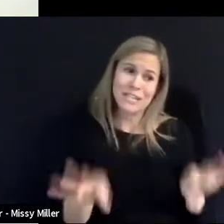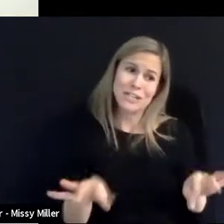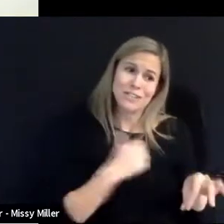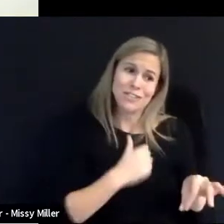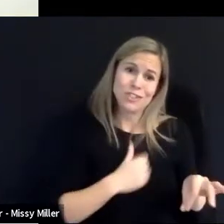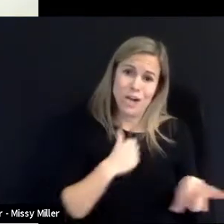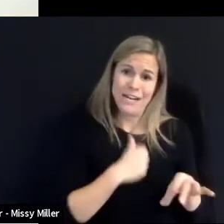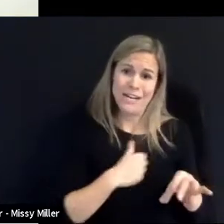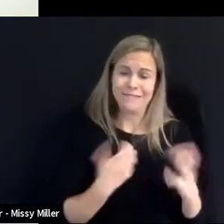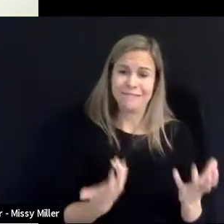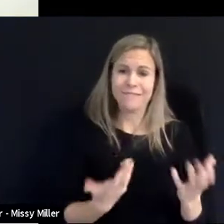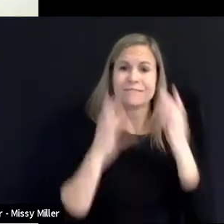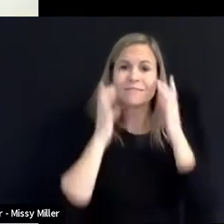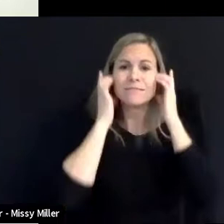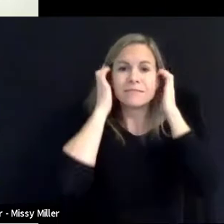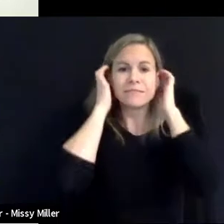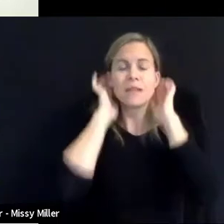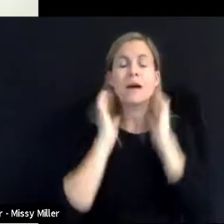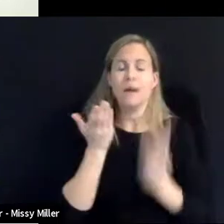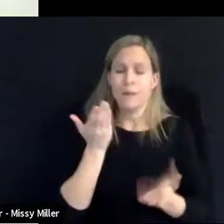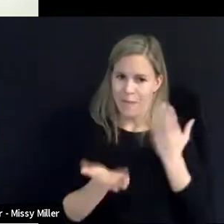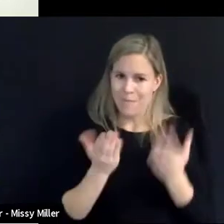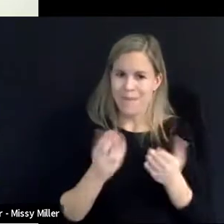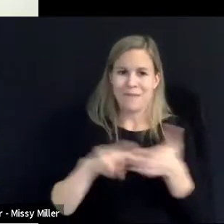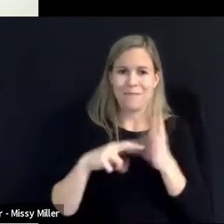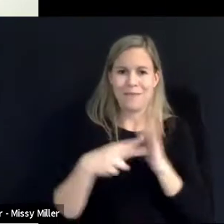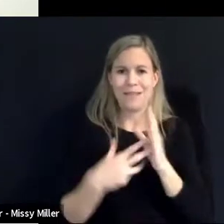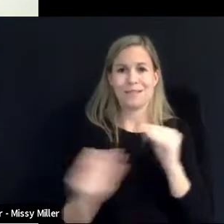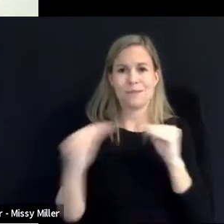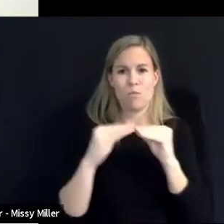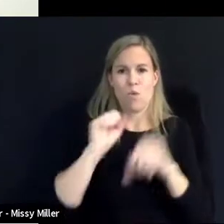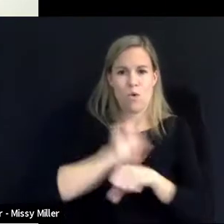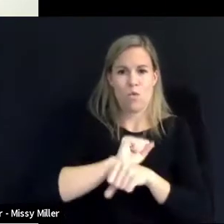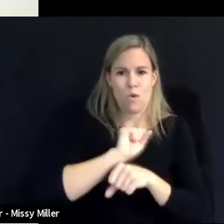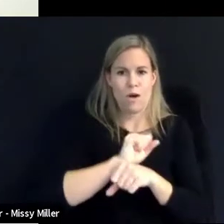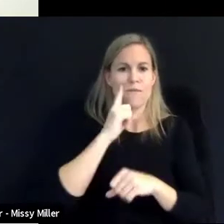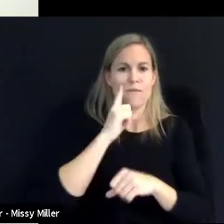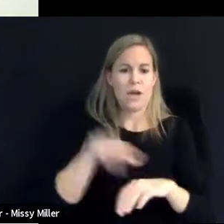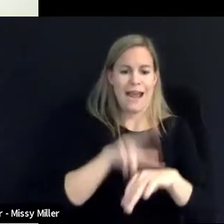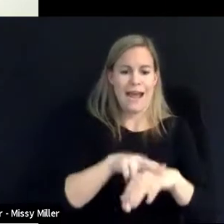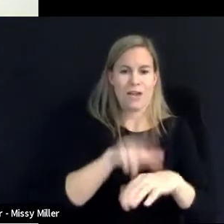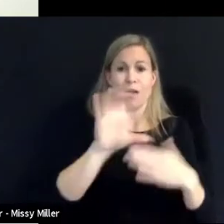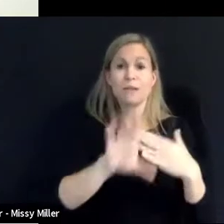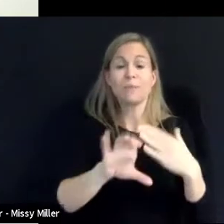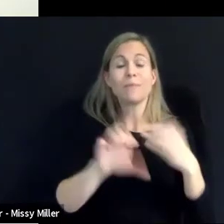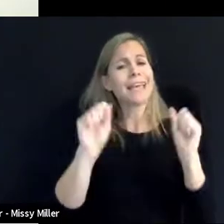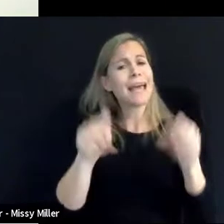It can also mean some extra work, around allowing natural consequences to take place, but they could be so powerful. I'll just give you one quick example.